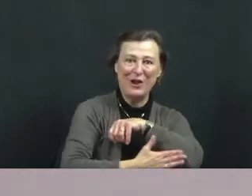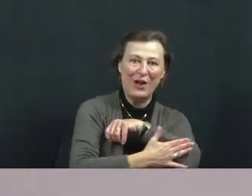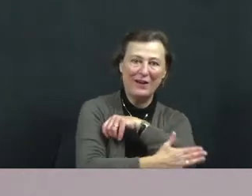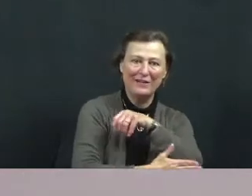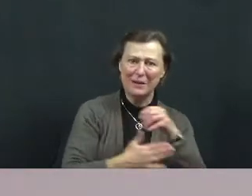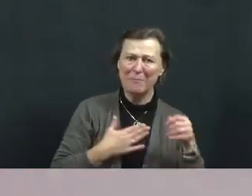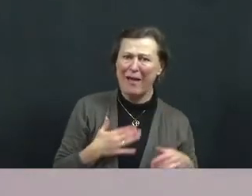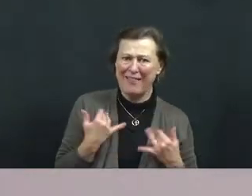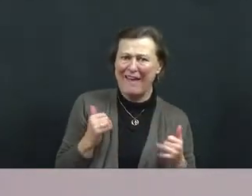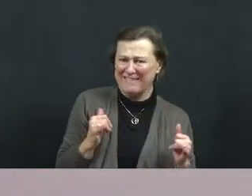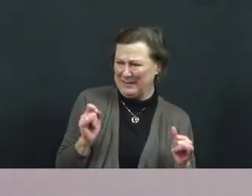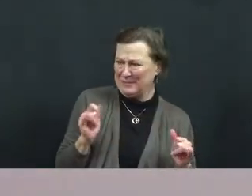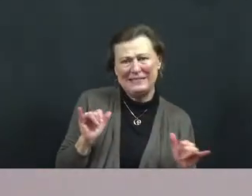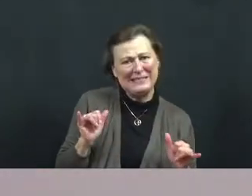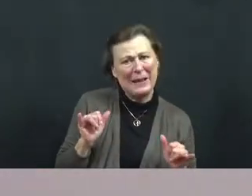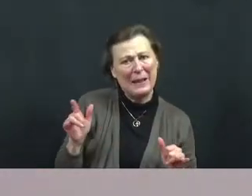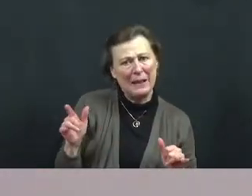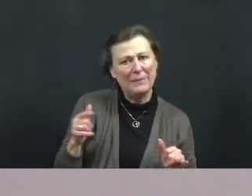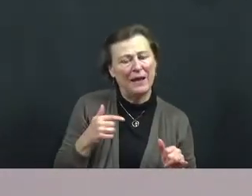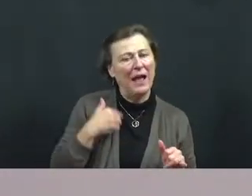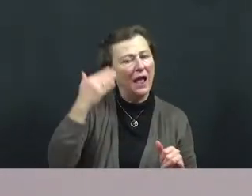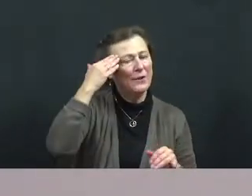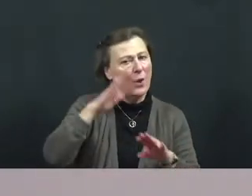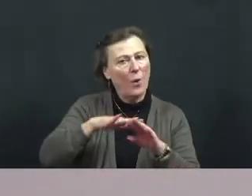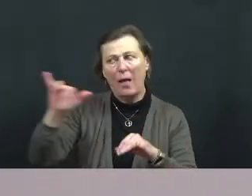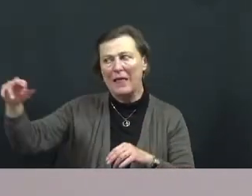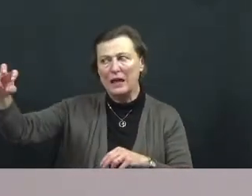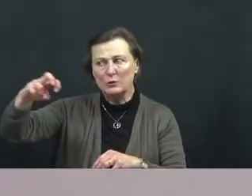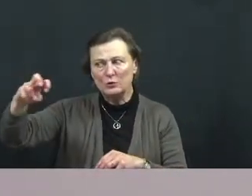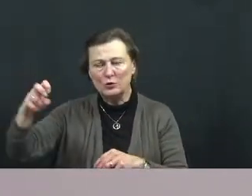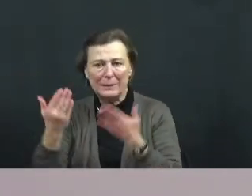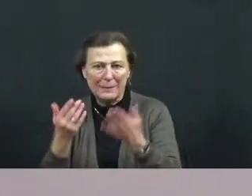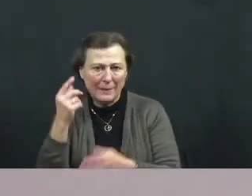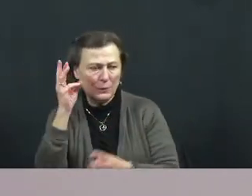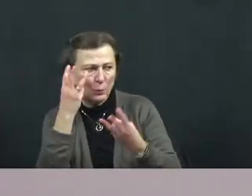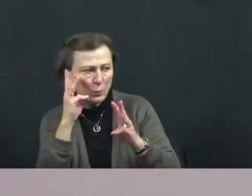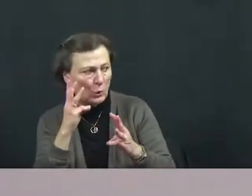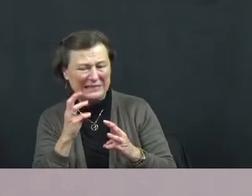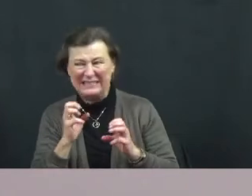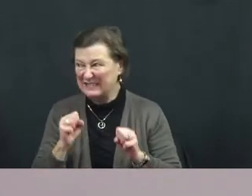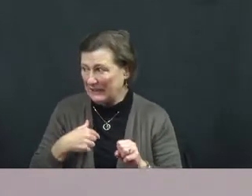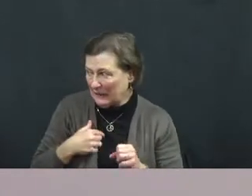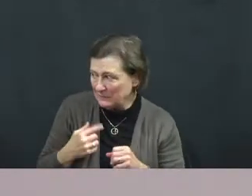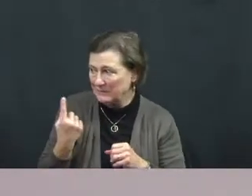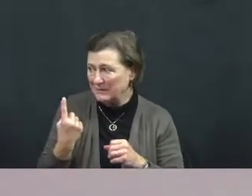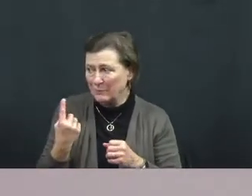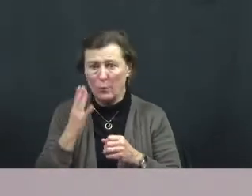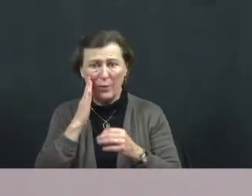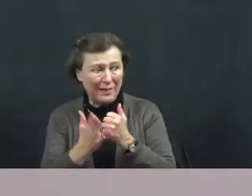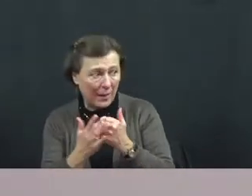I know surely on that long journey Ed worried sometimes if somebody would help him. And, there were long stretches of loneliness.